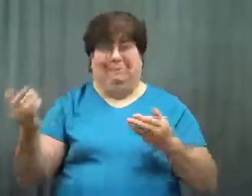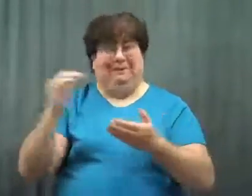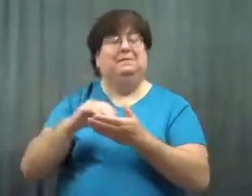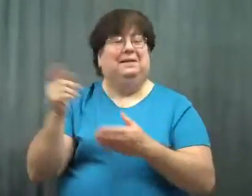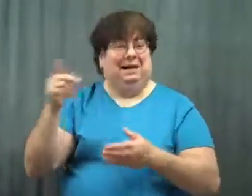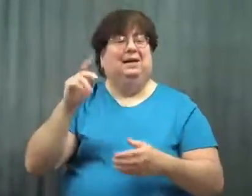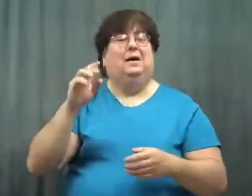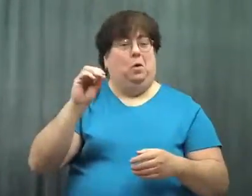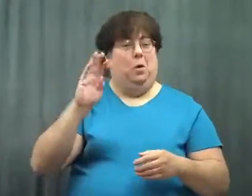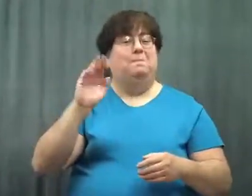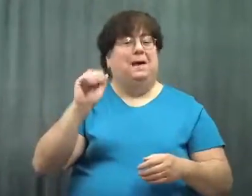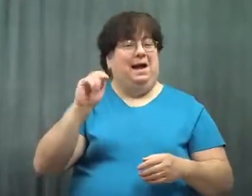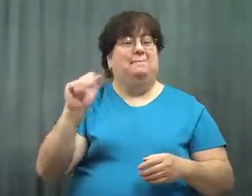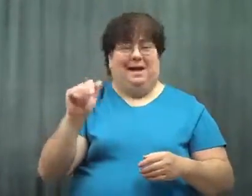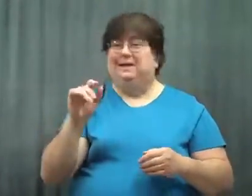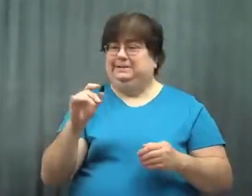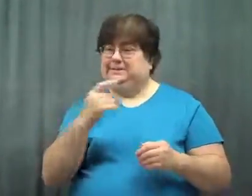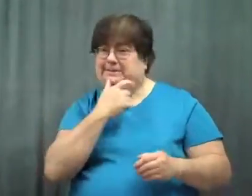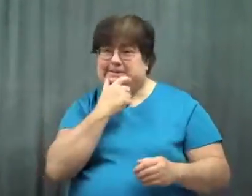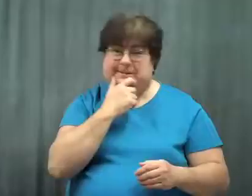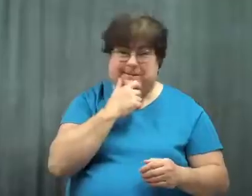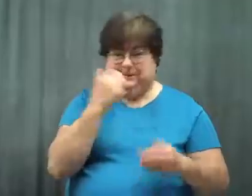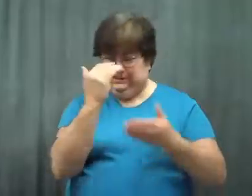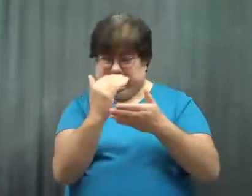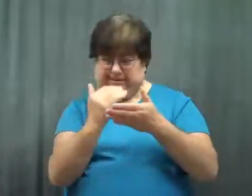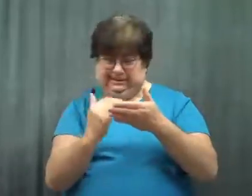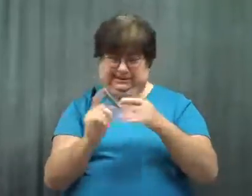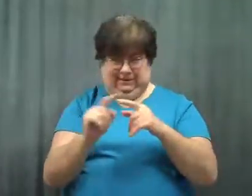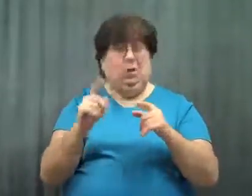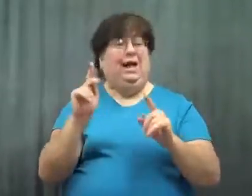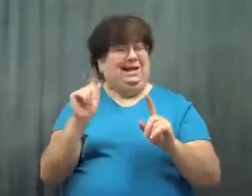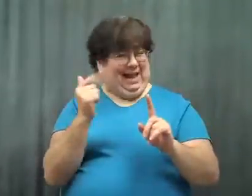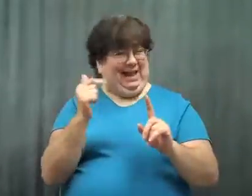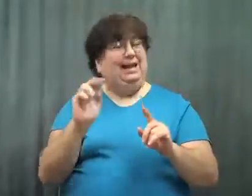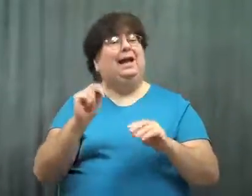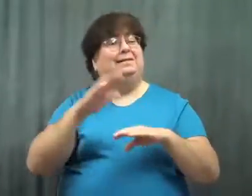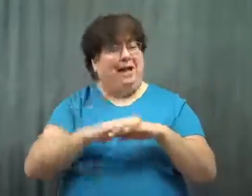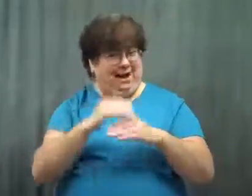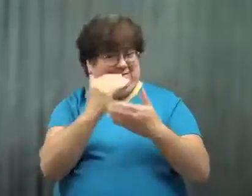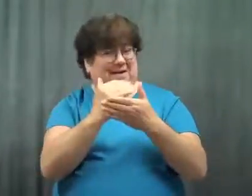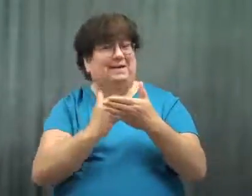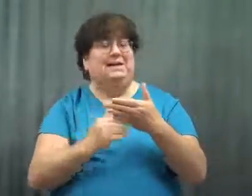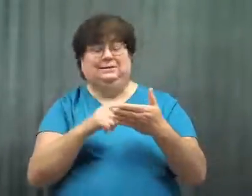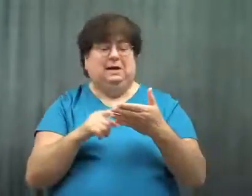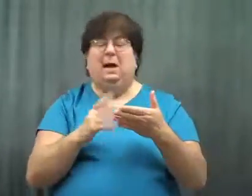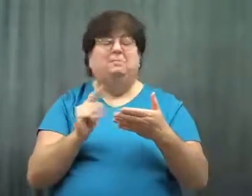Kagan was on the list of Obama's choices at that time.